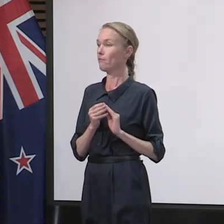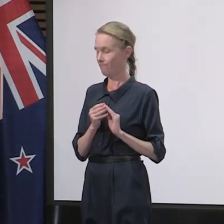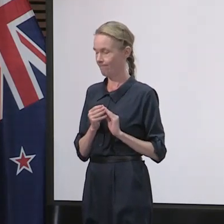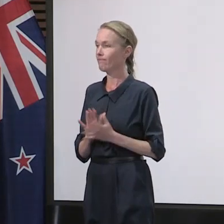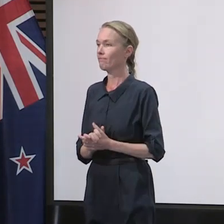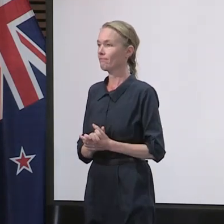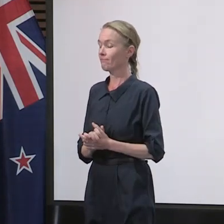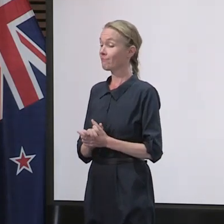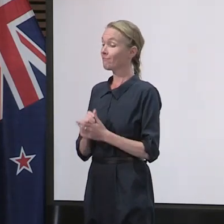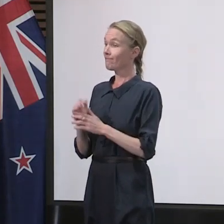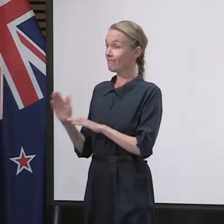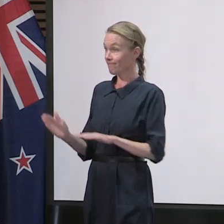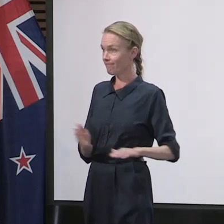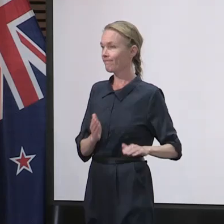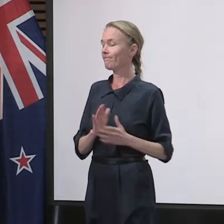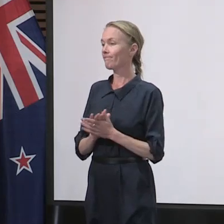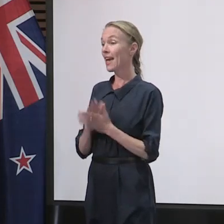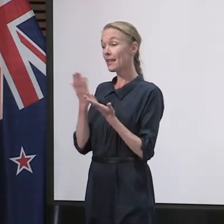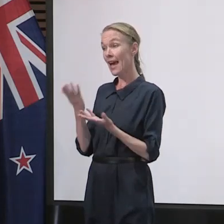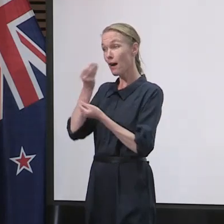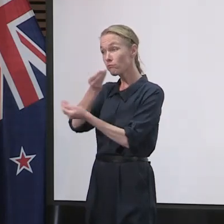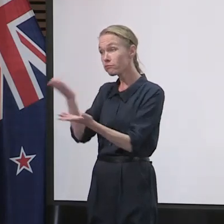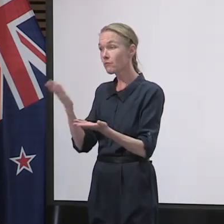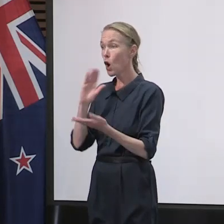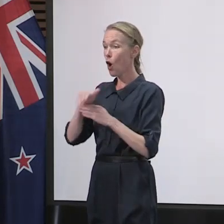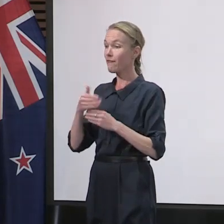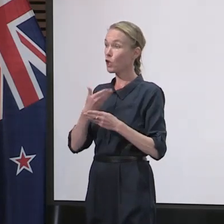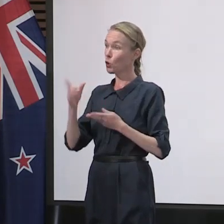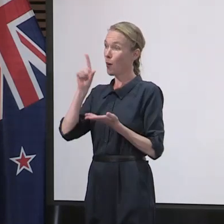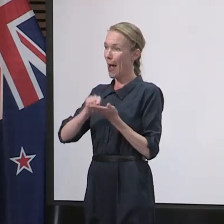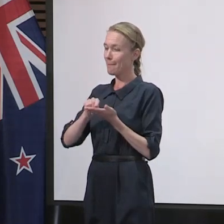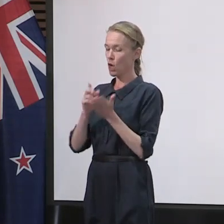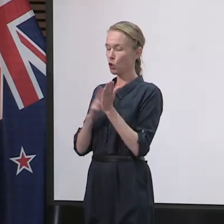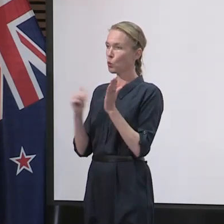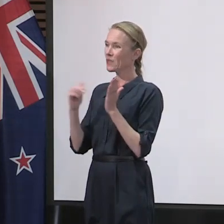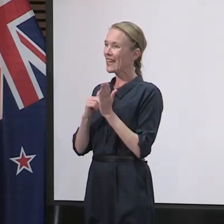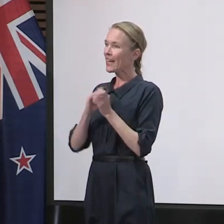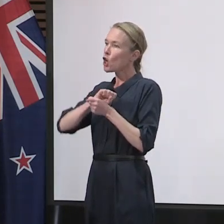tests and our grand total is